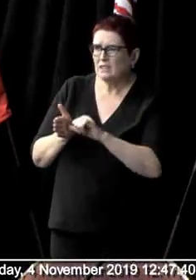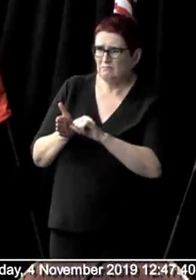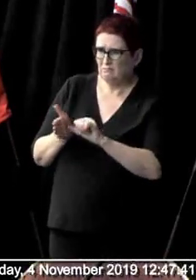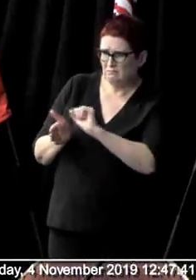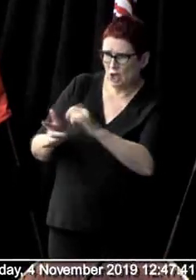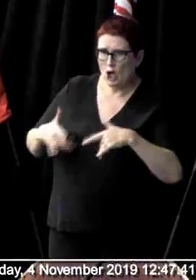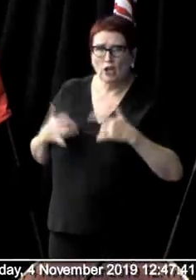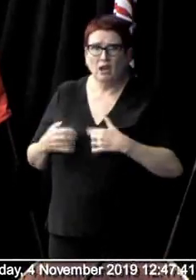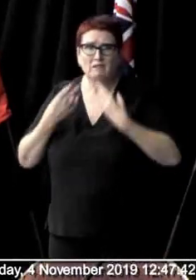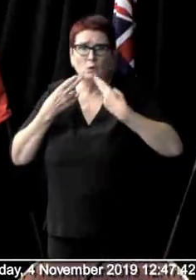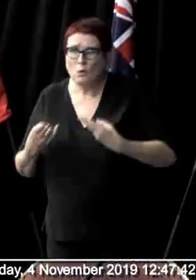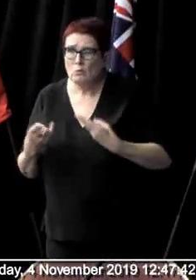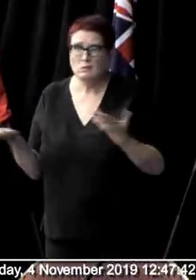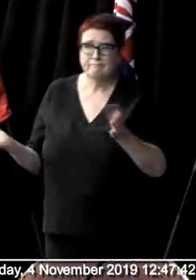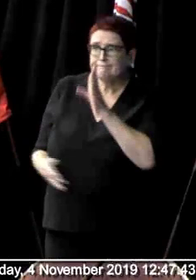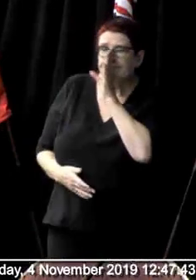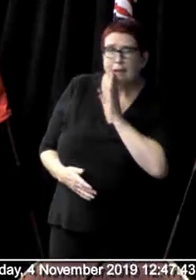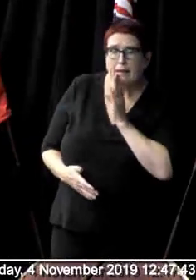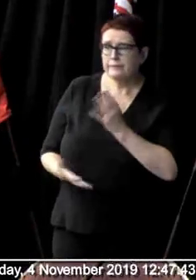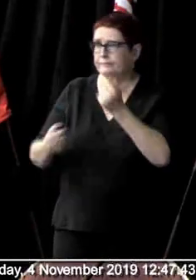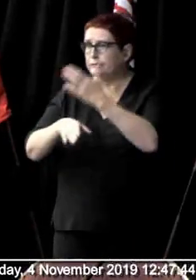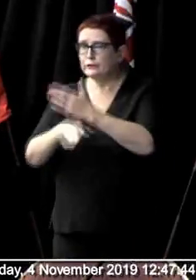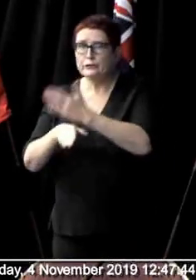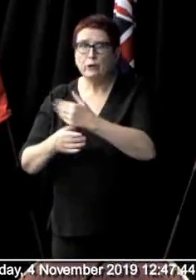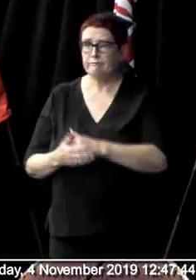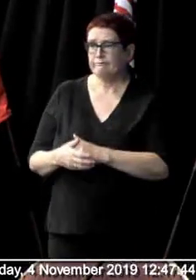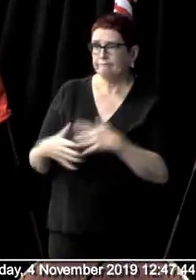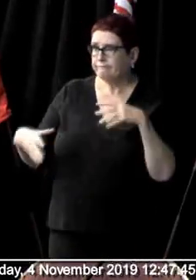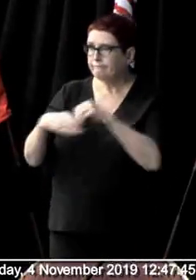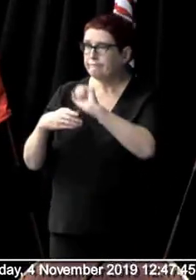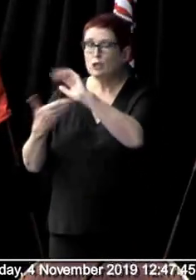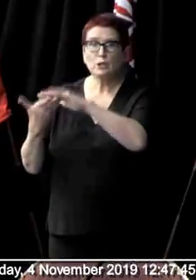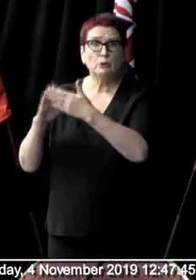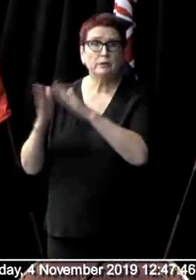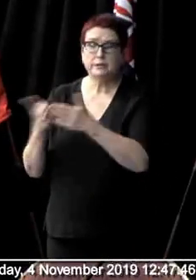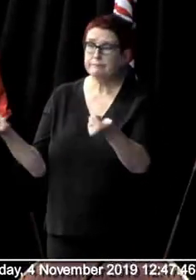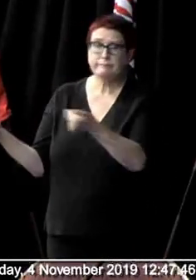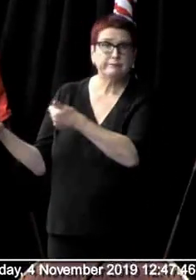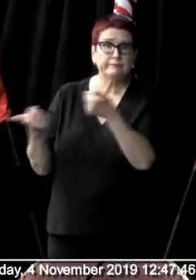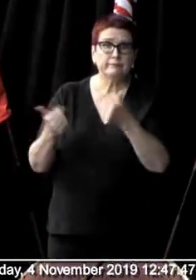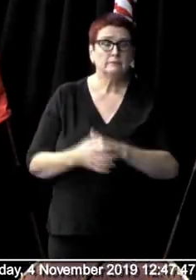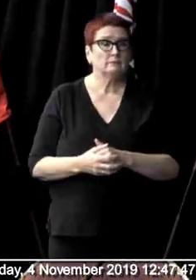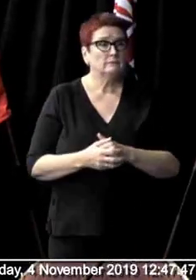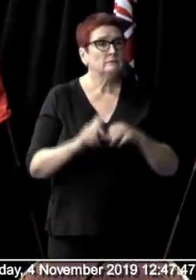ordinary opportunity at getting a job and living in her community. And the school’s vision in that respect,